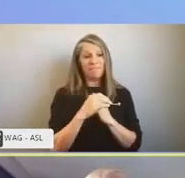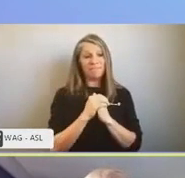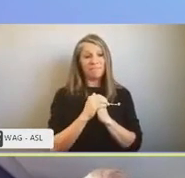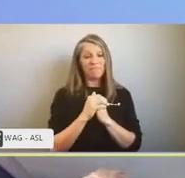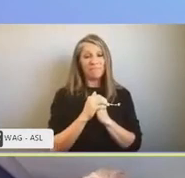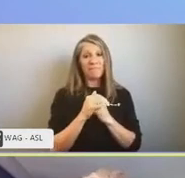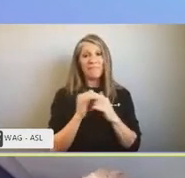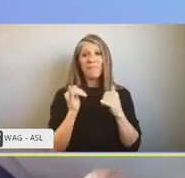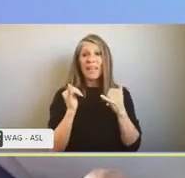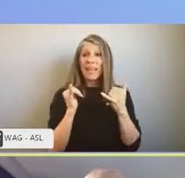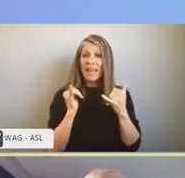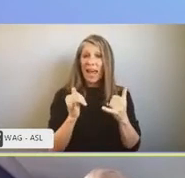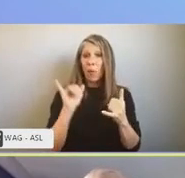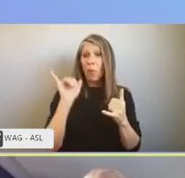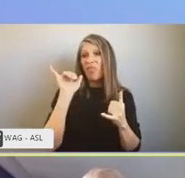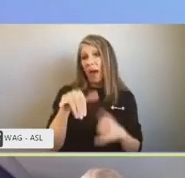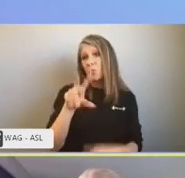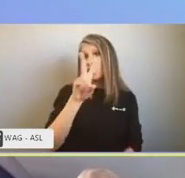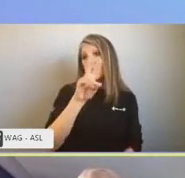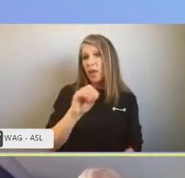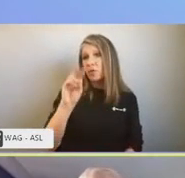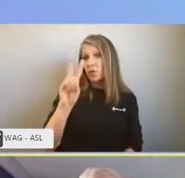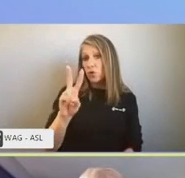able to vote privately just like everyone else, and